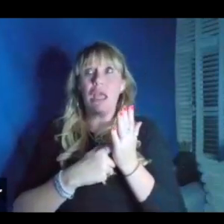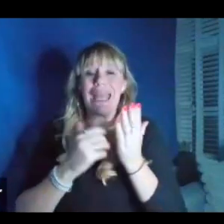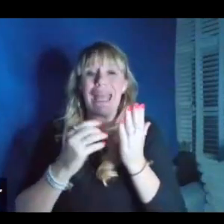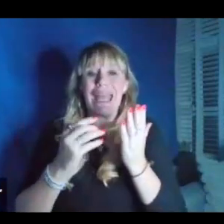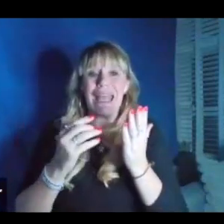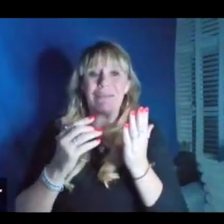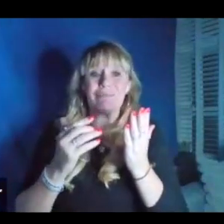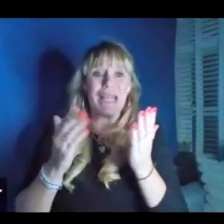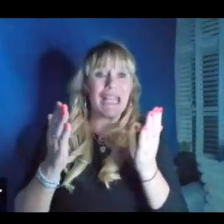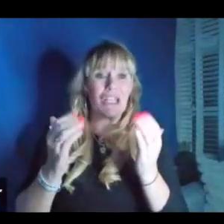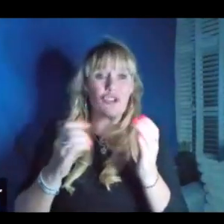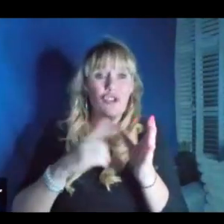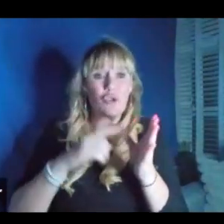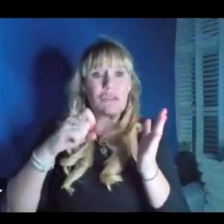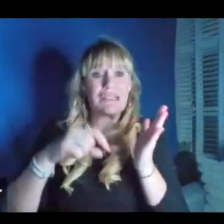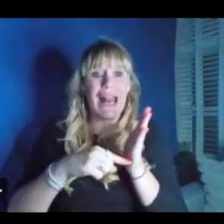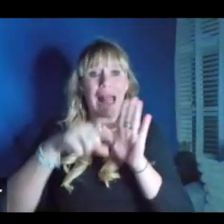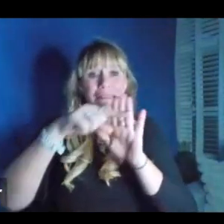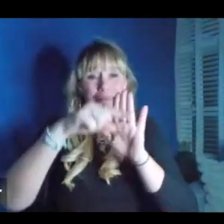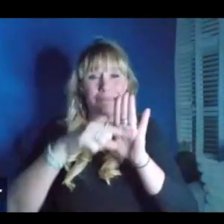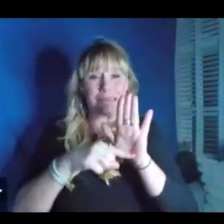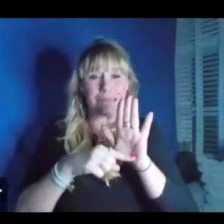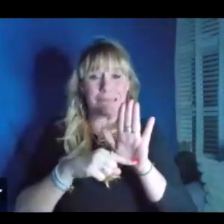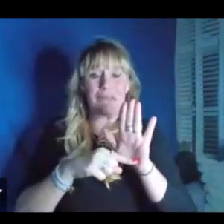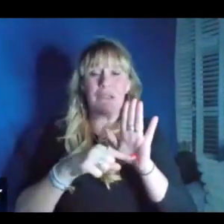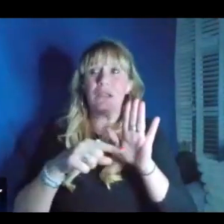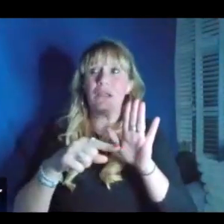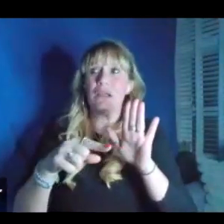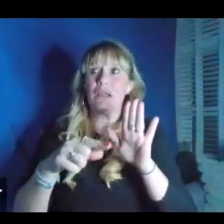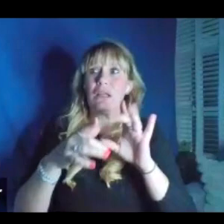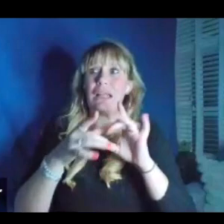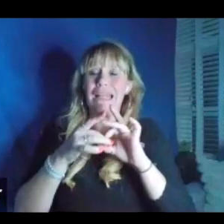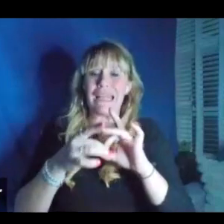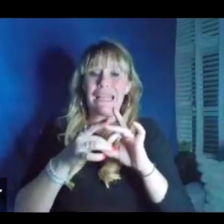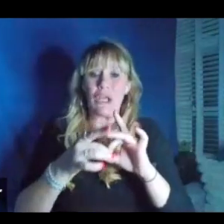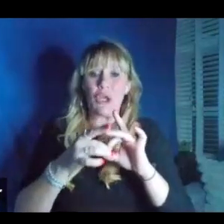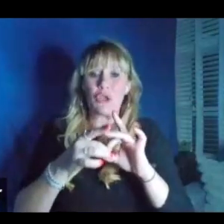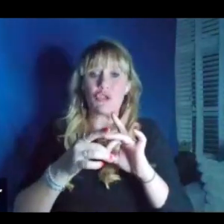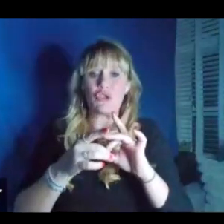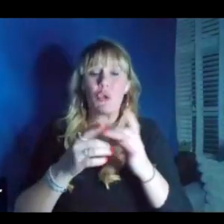making what she called 'the promotion of homosexuality', illegal.